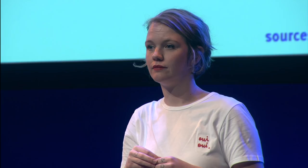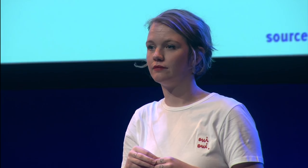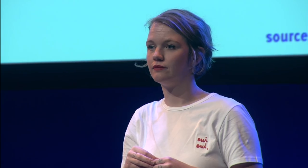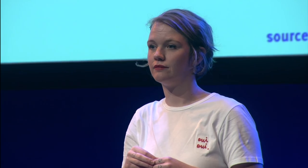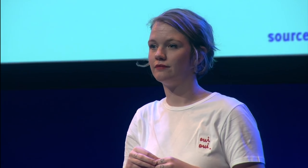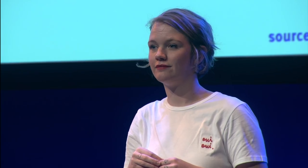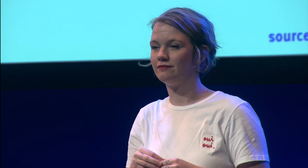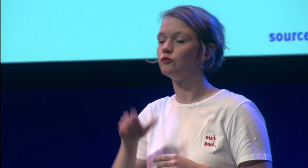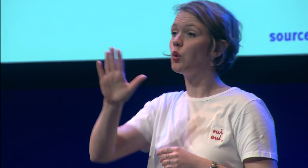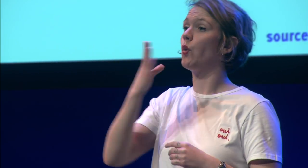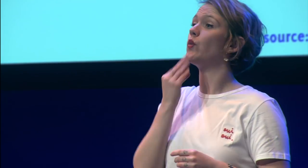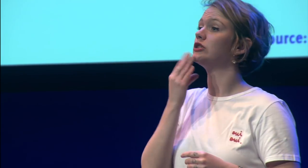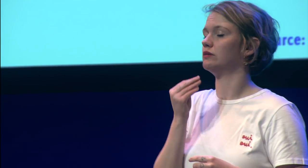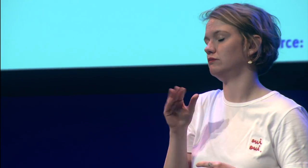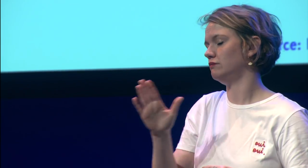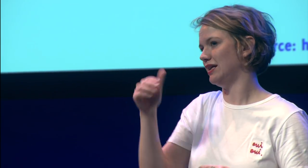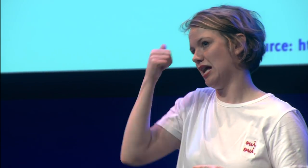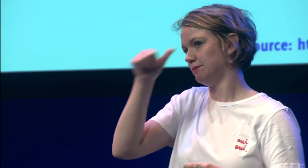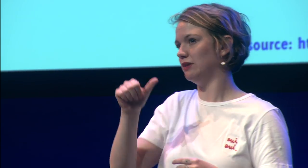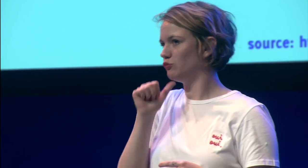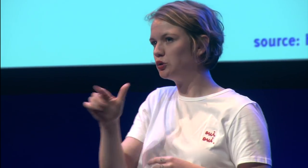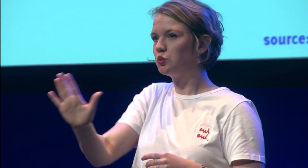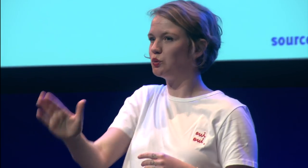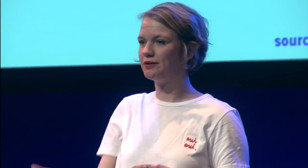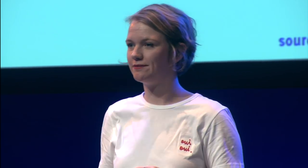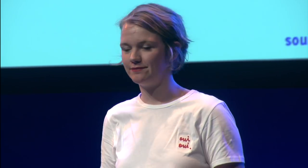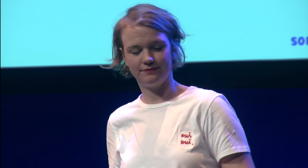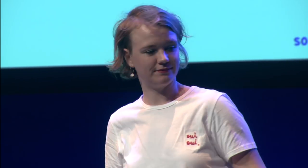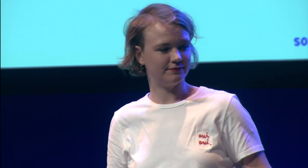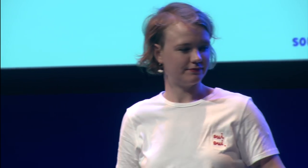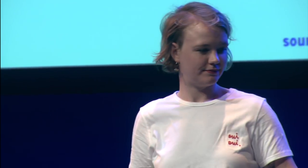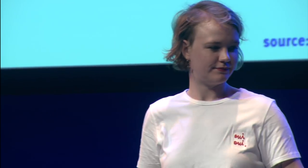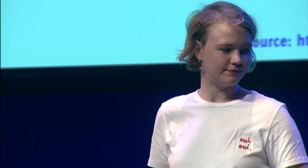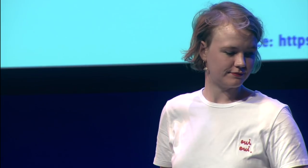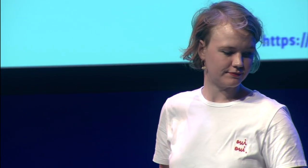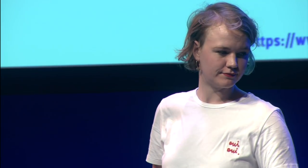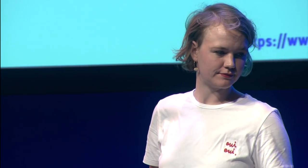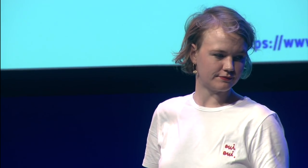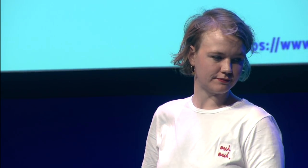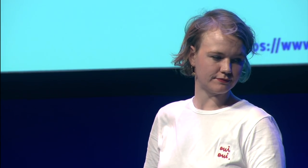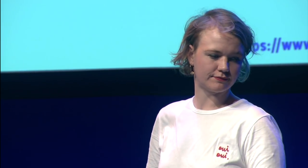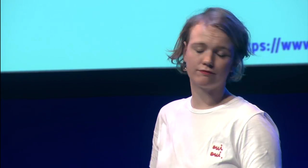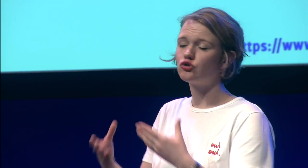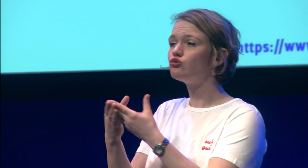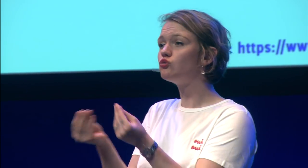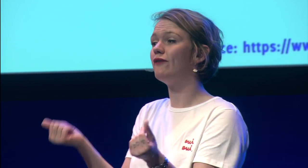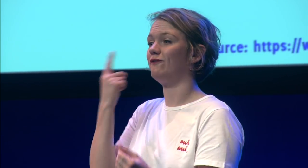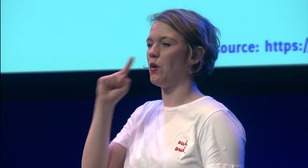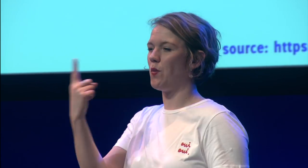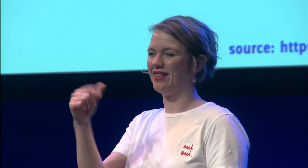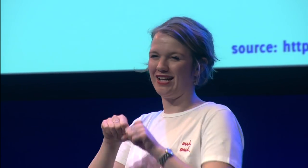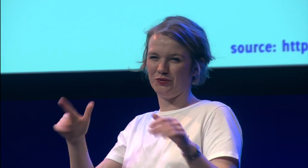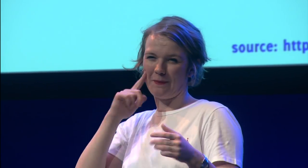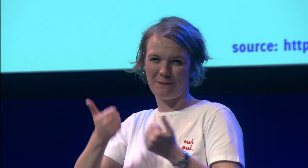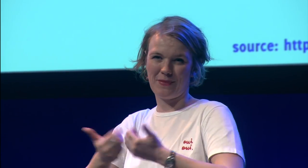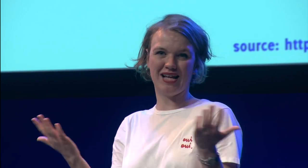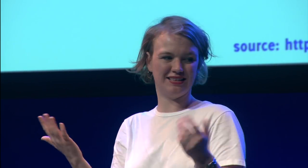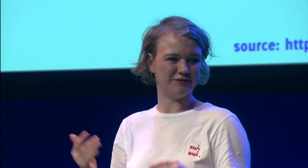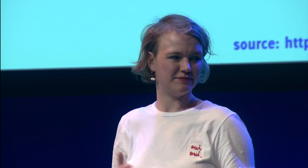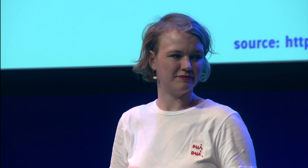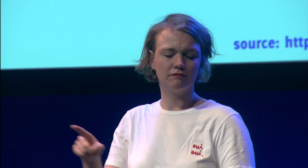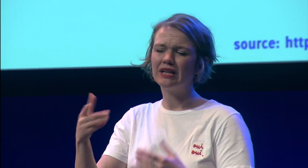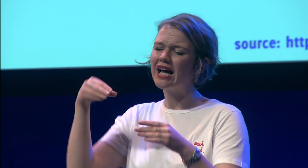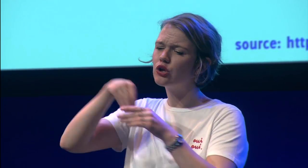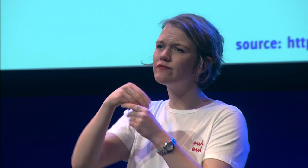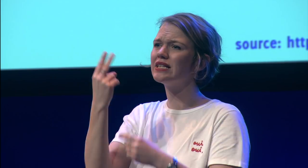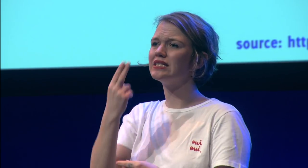are the ones that are the experts your users not you so for one extend too many